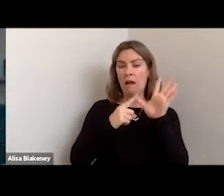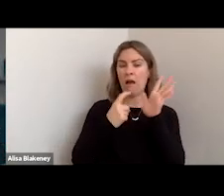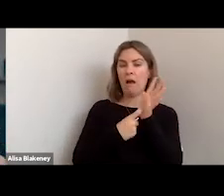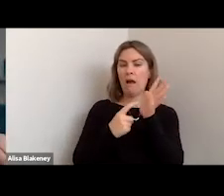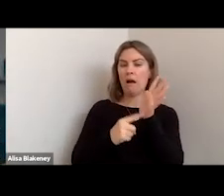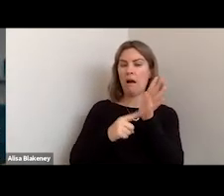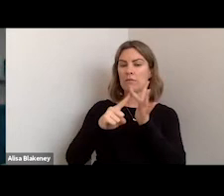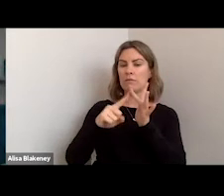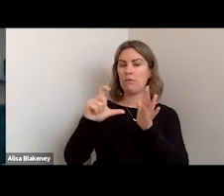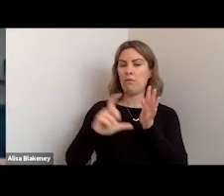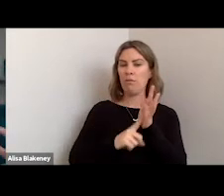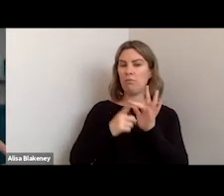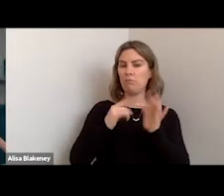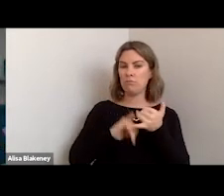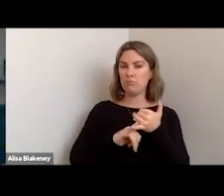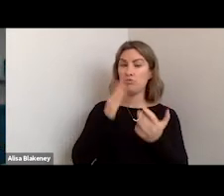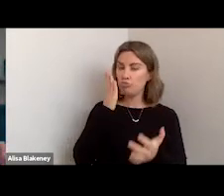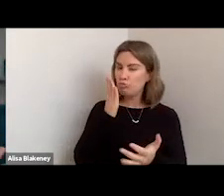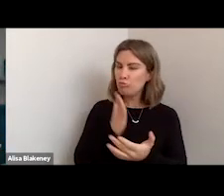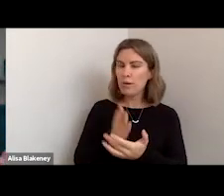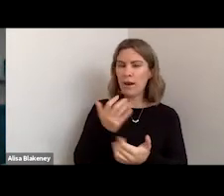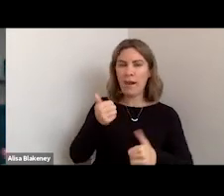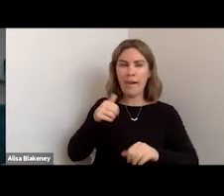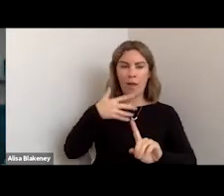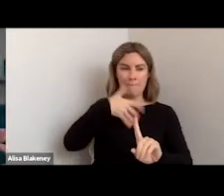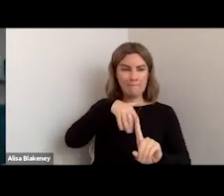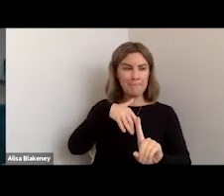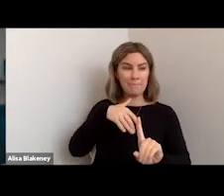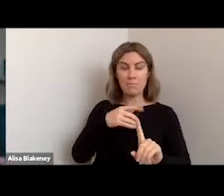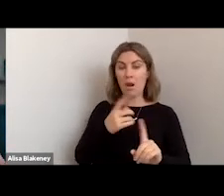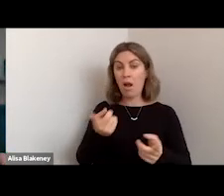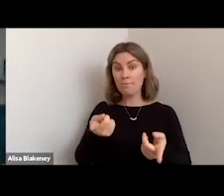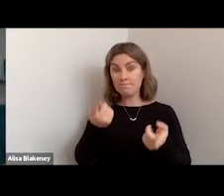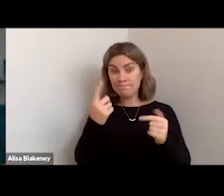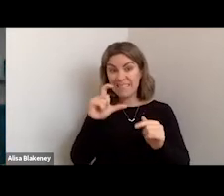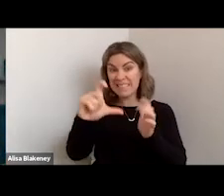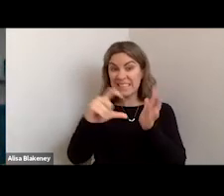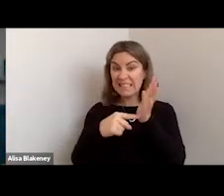It's just a behind-the-scenes look, or it's a fun series of "how to's" or